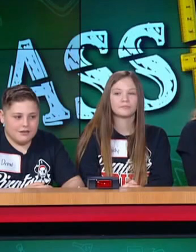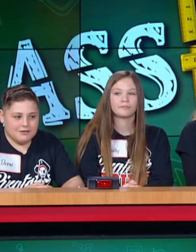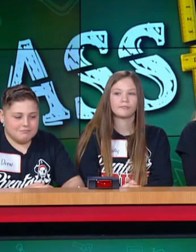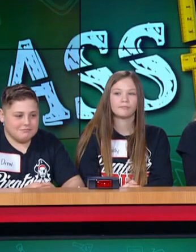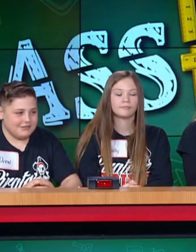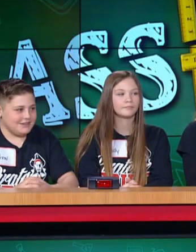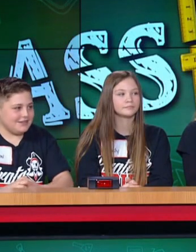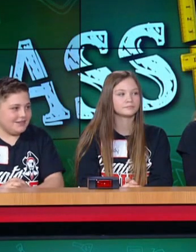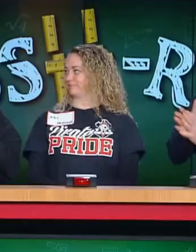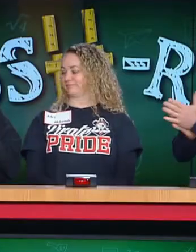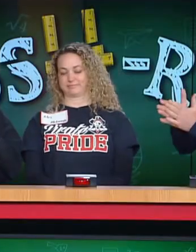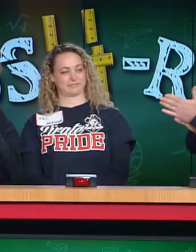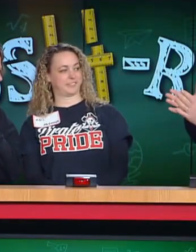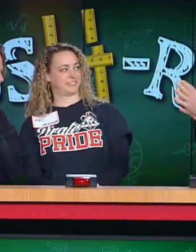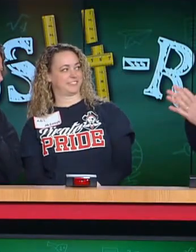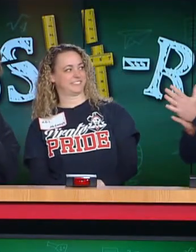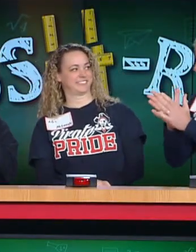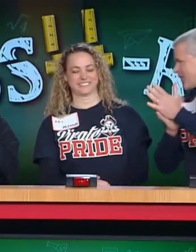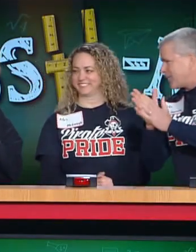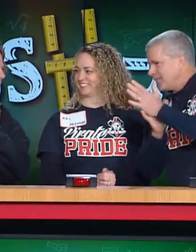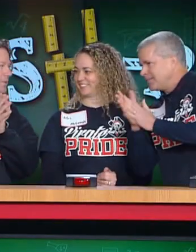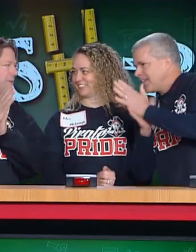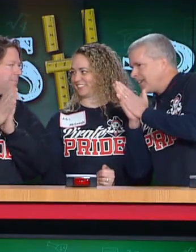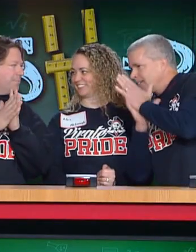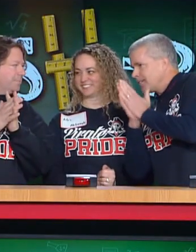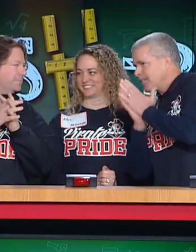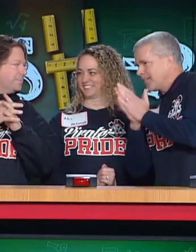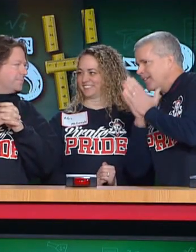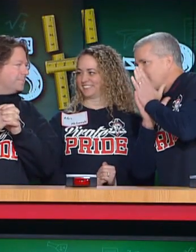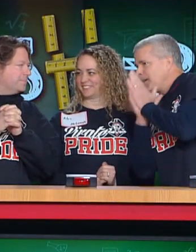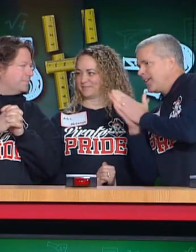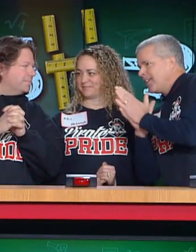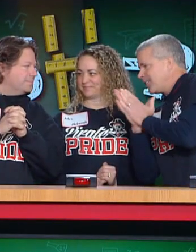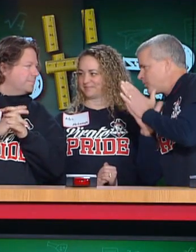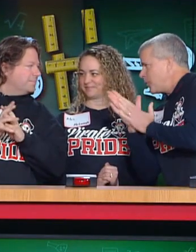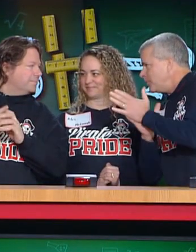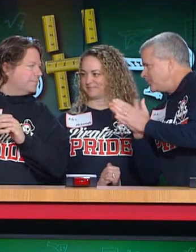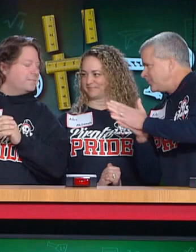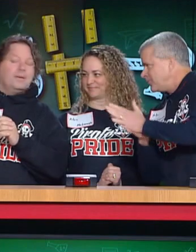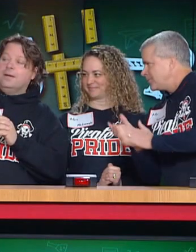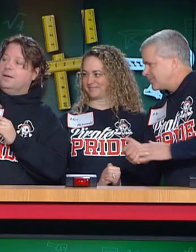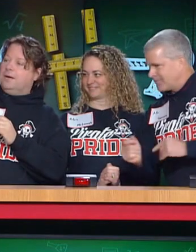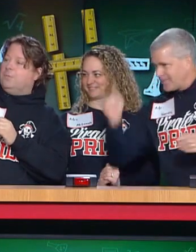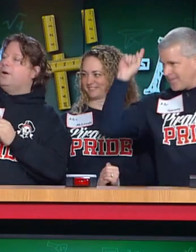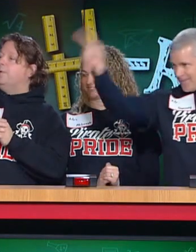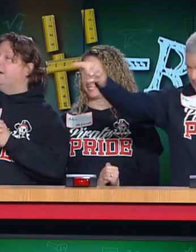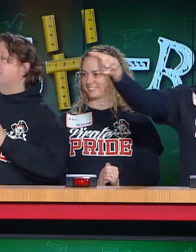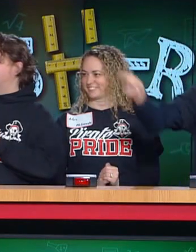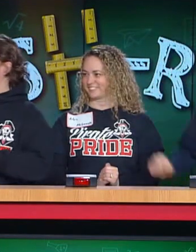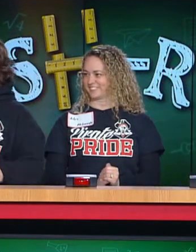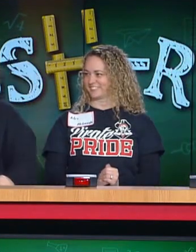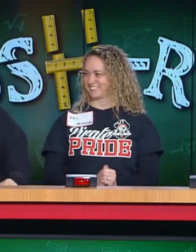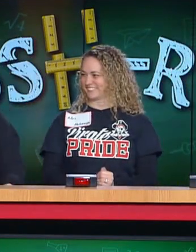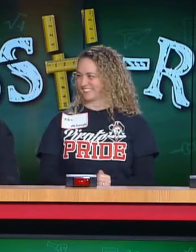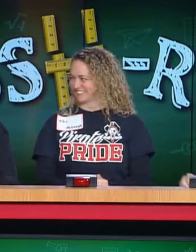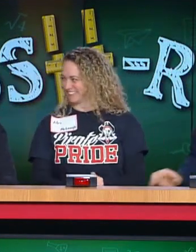GRANITE. >> GOOD GUESS, WE'RE LOOKING FOR DIAMOND RIGHT THERE. GOOD GUESS, WE'RE LOOKING FOR DIAMOND RIGHT THERE. DIAMOND IS THE HARDEST MINERAL, DIAMOND RIGHT THERE. DIAMOND IS THE HARDEST MINERAL, WHICH MEANS ONE OF YOU THREE DIAMOND IS THE HARDEST MINERAL, WHICH MEANS ONE OF YOU THREE GOES TO DETENTION. WHICH MEANS ONE OF YOU THREE GOES TO DETENTION. AND TEACHERS WHO'S GOING TO SEND